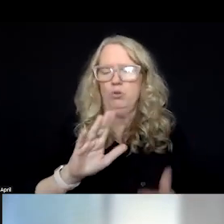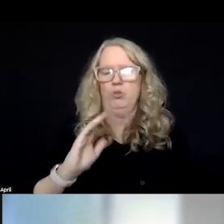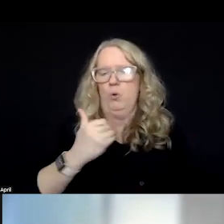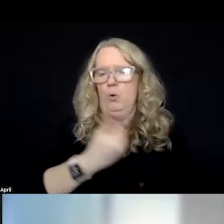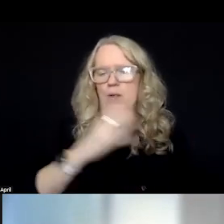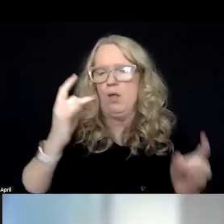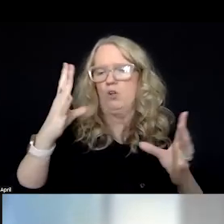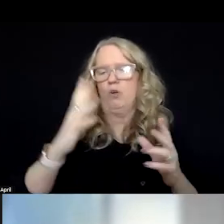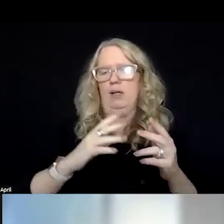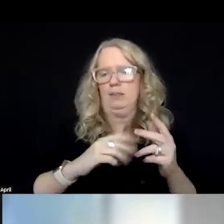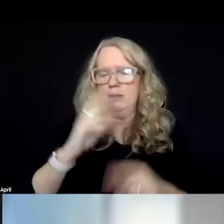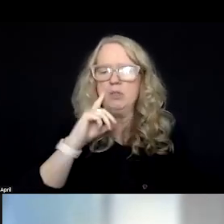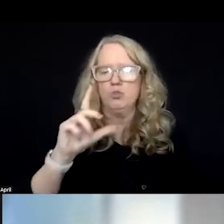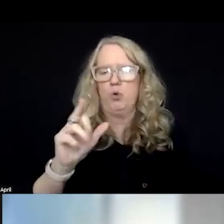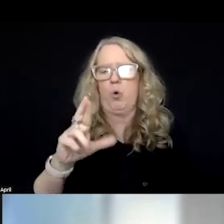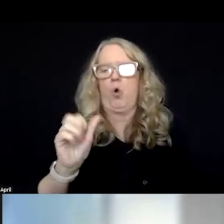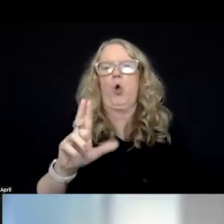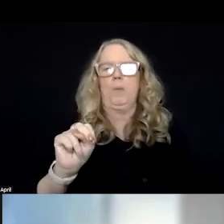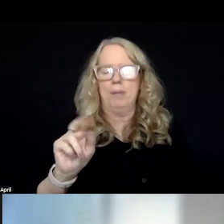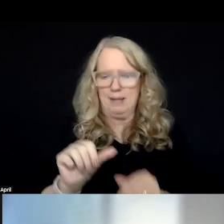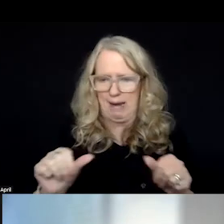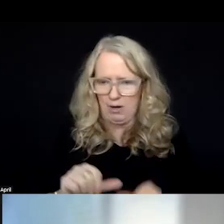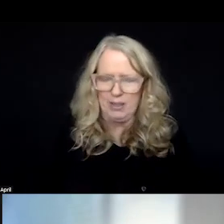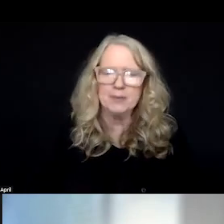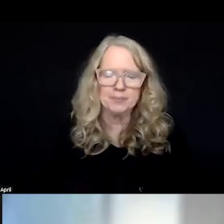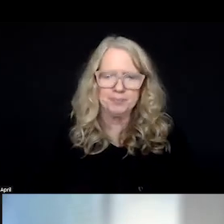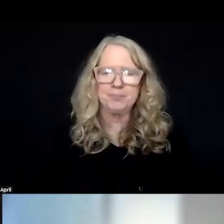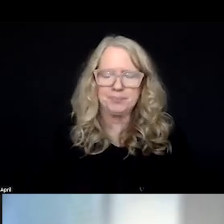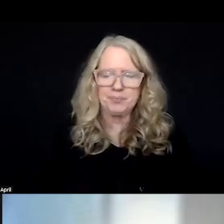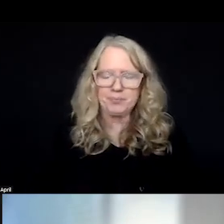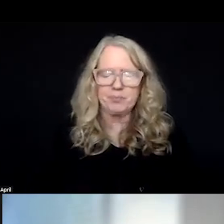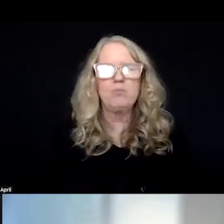TO MORE OF AN URBAN AREA. ONE OF THE THINGS THAT WE